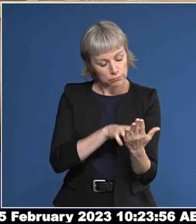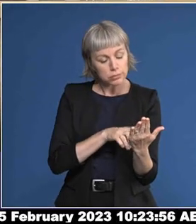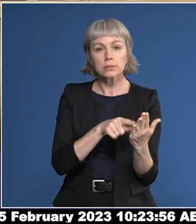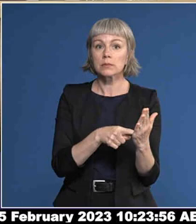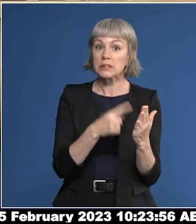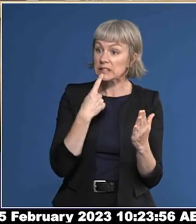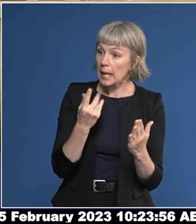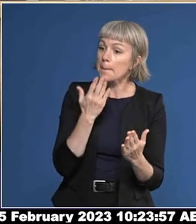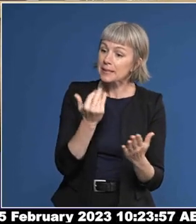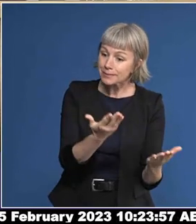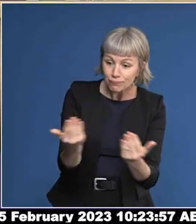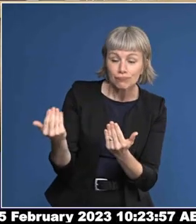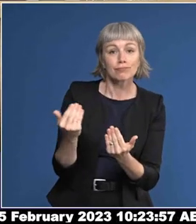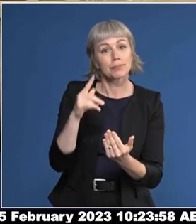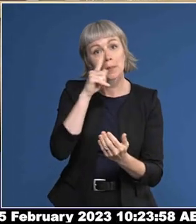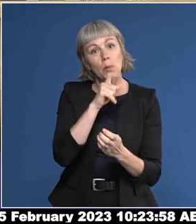No. MS EASTMAN: Why not?